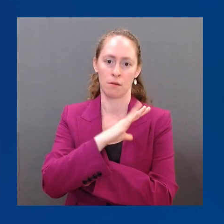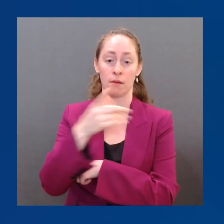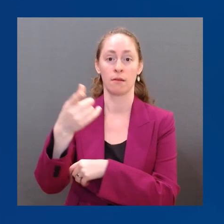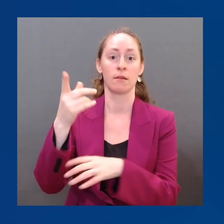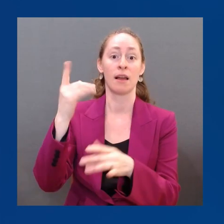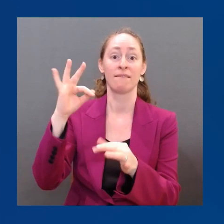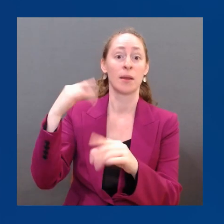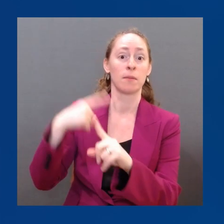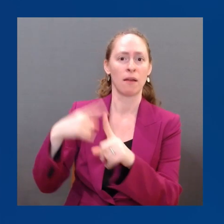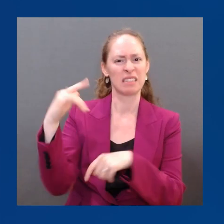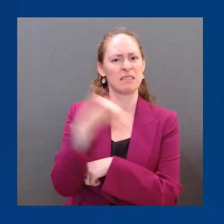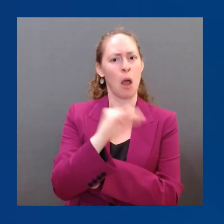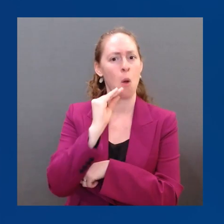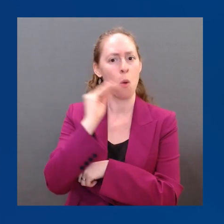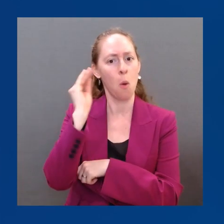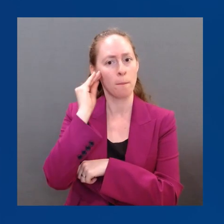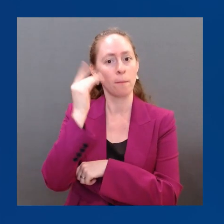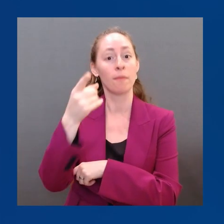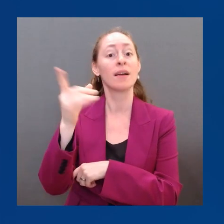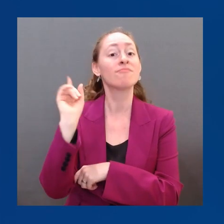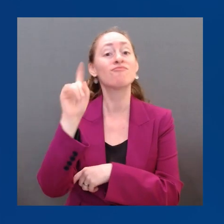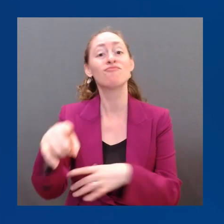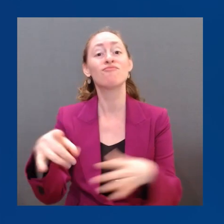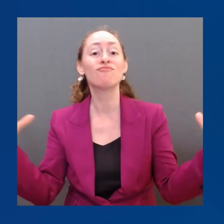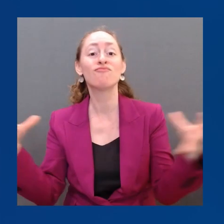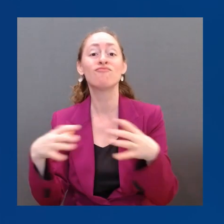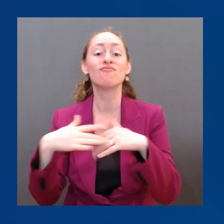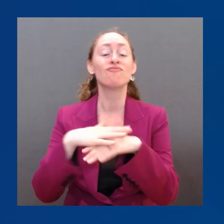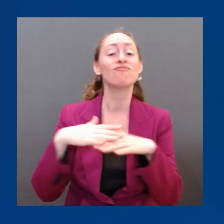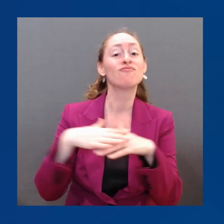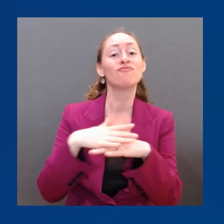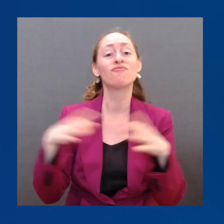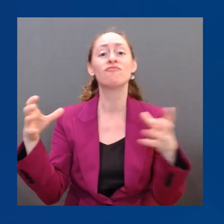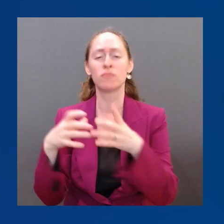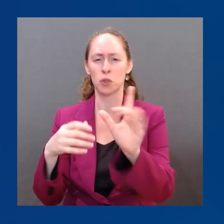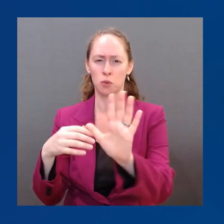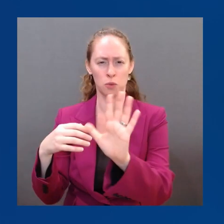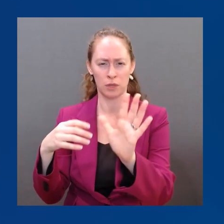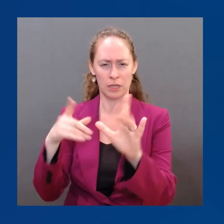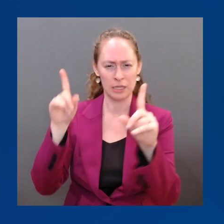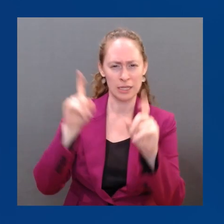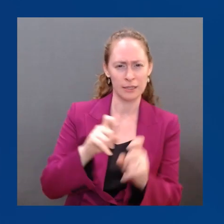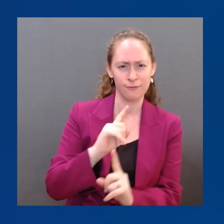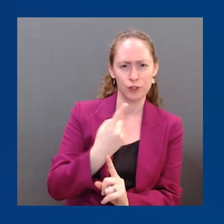before you go visit someone vulnerable. It is an important way of reducing spread of the virus.